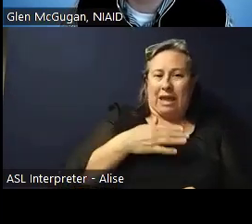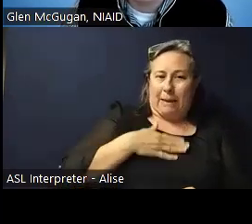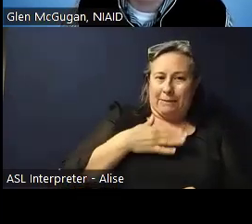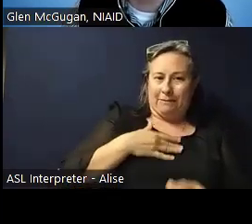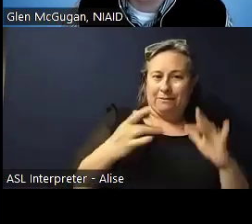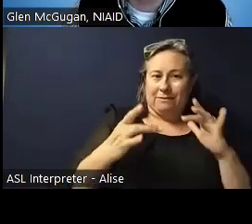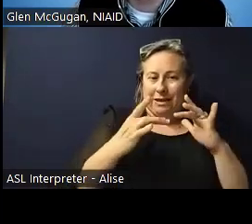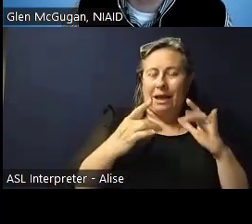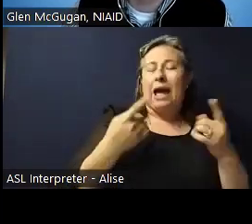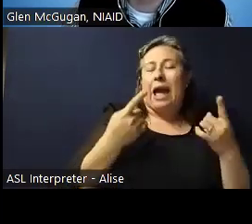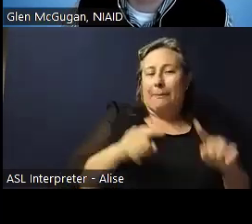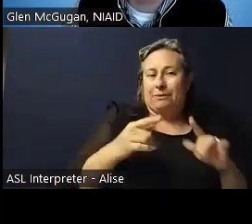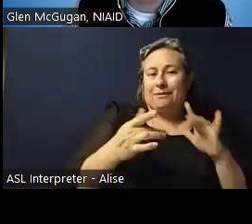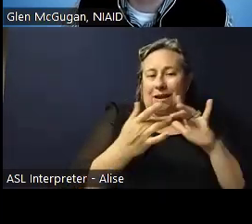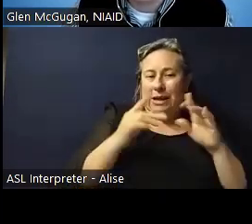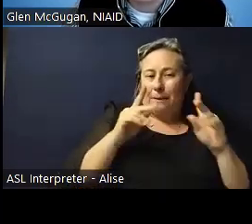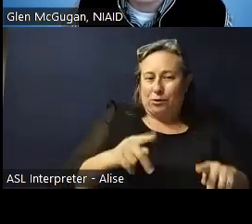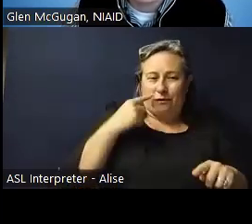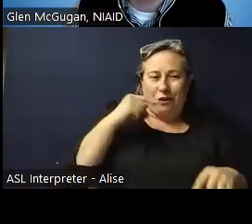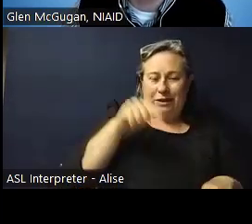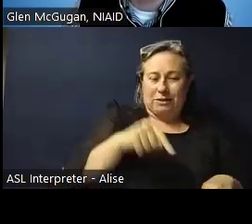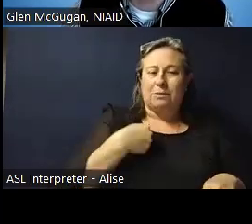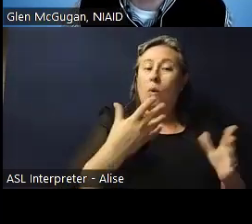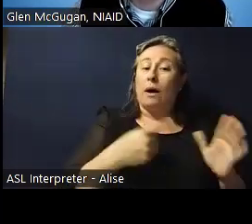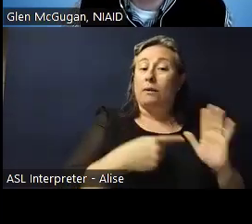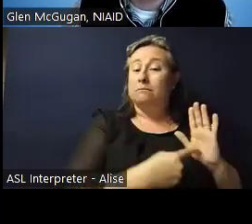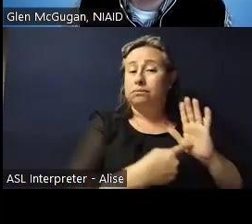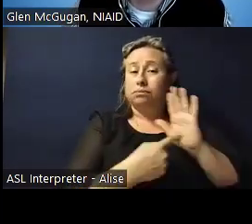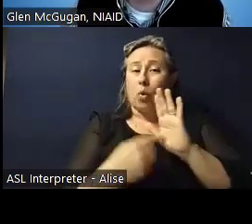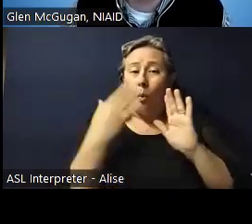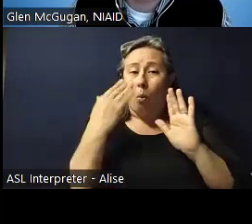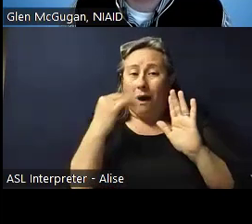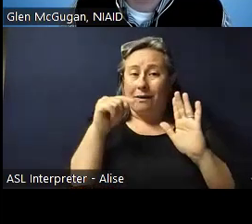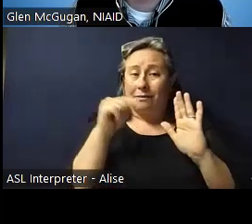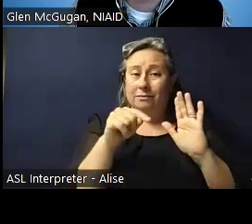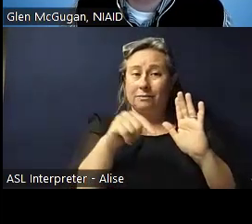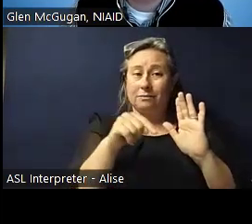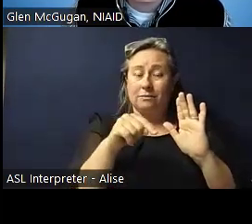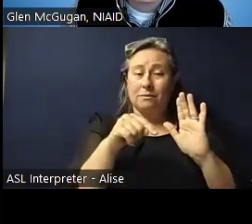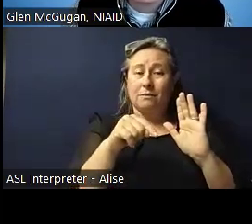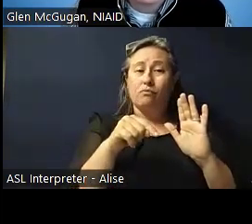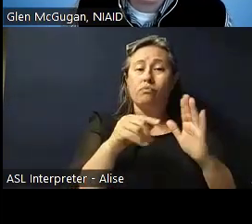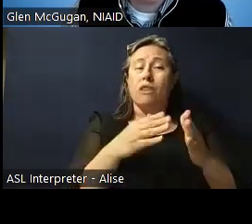so I'm familiar with it. And I wanted to point it out because this one has a really broad scope.